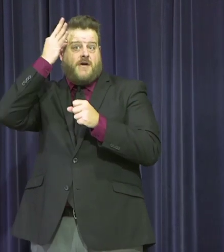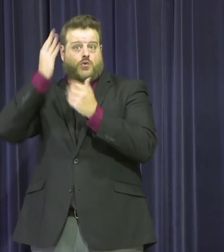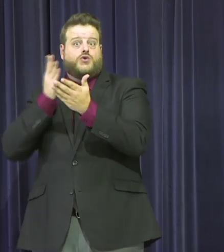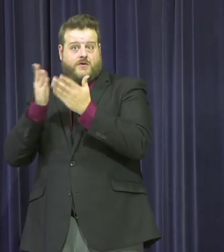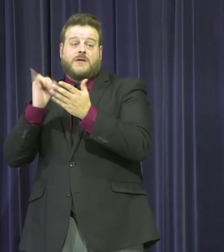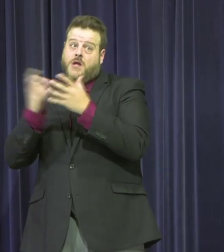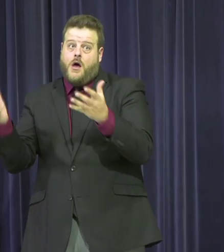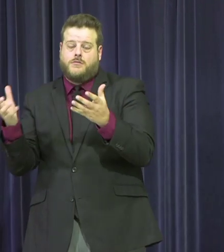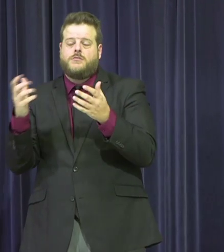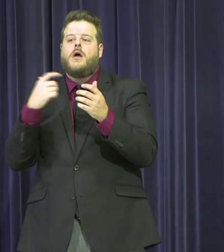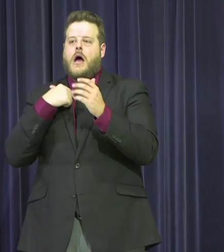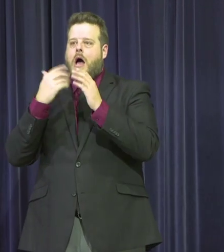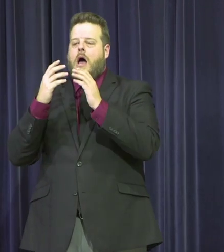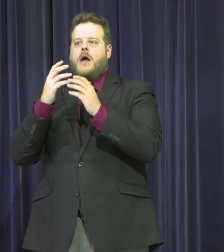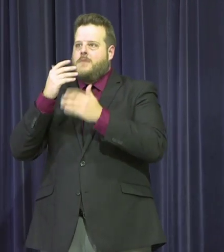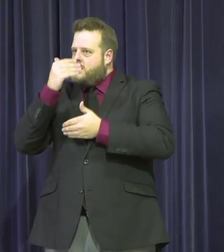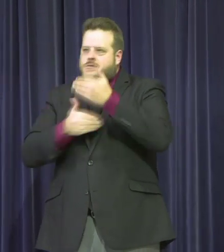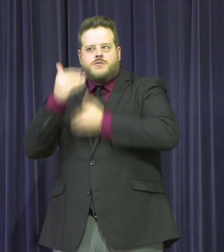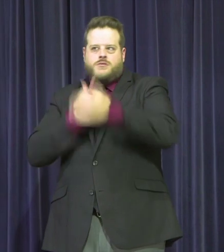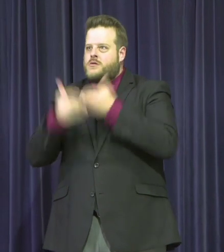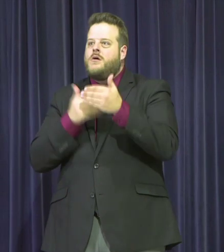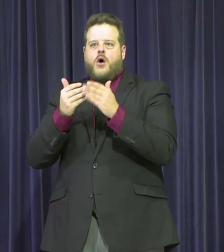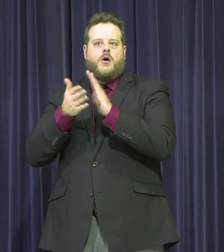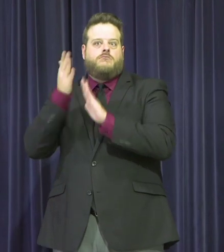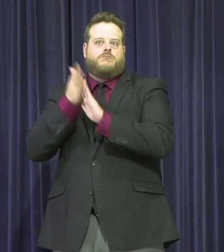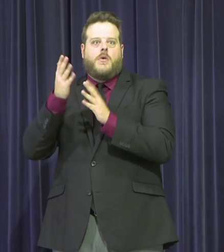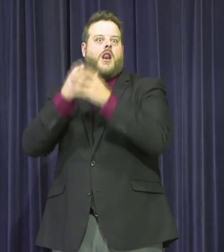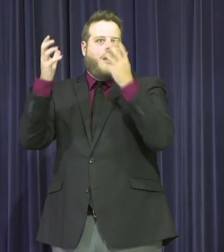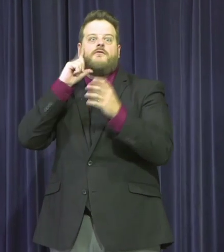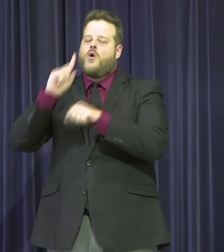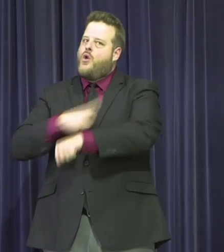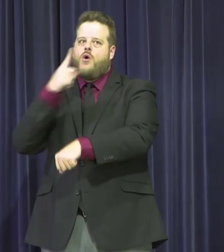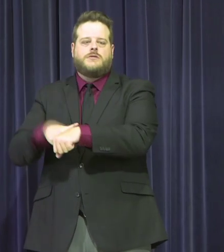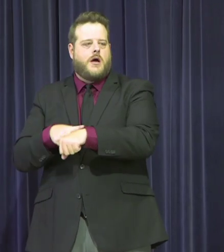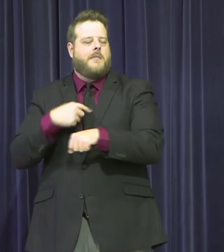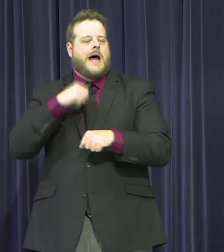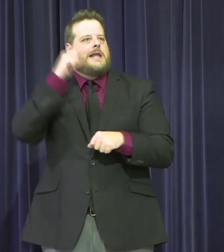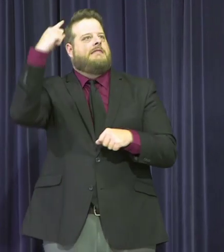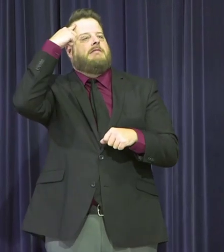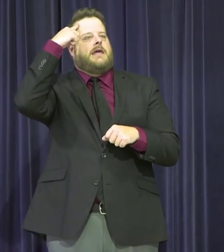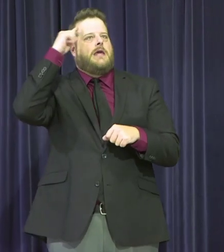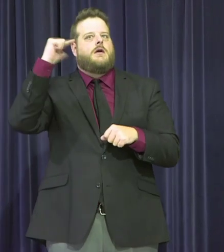I'd been running hard for a long time and I didn't think that government service or